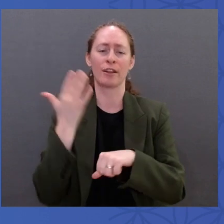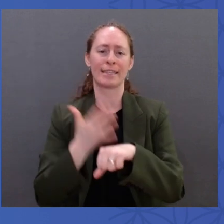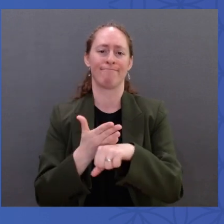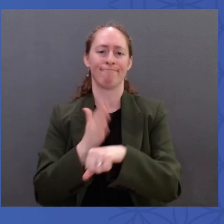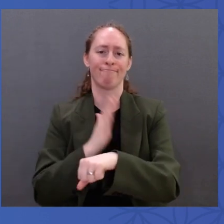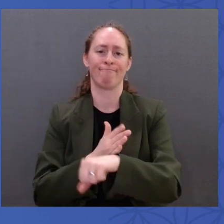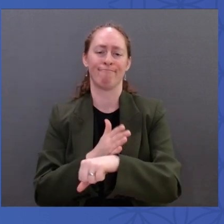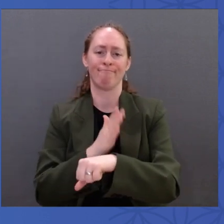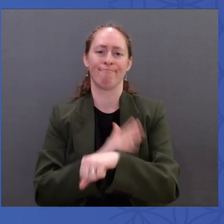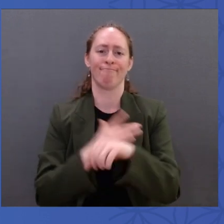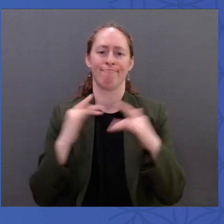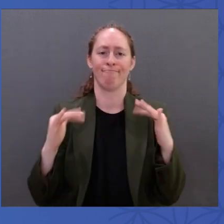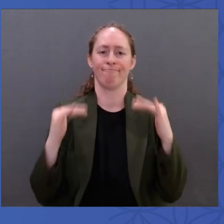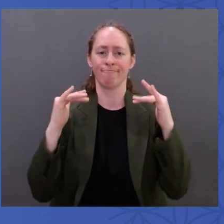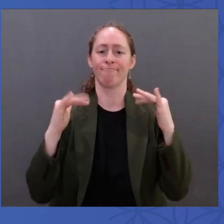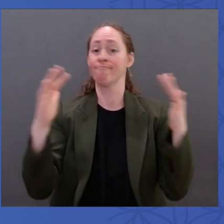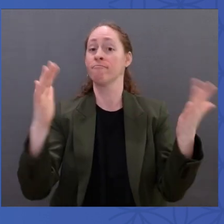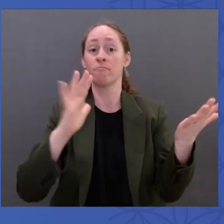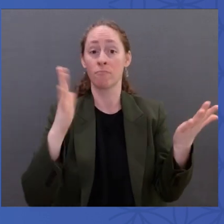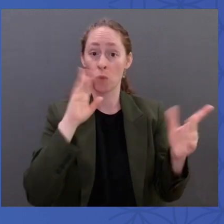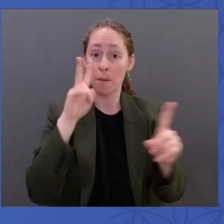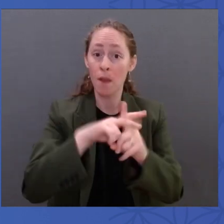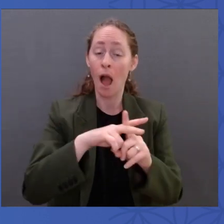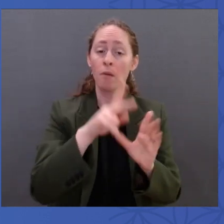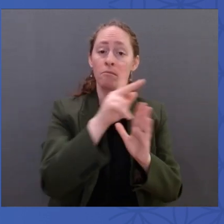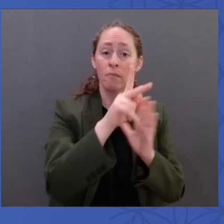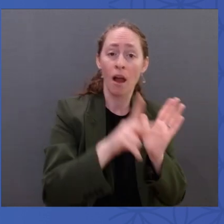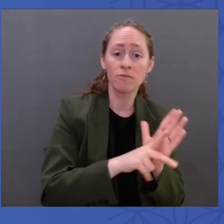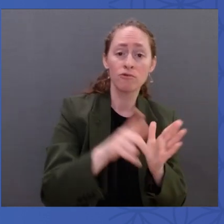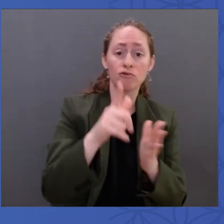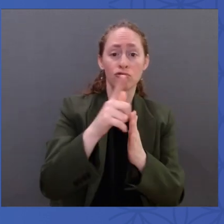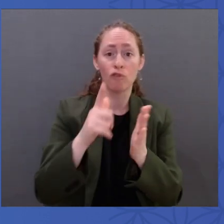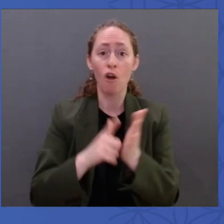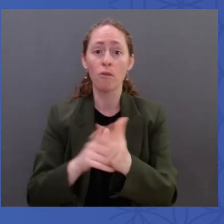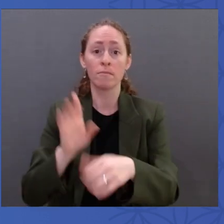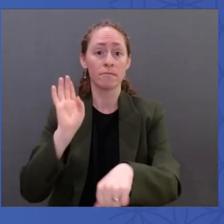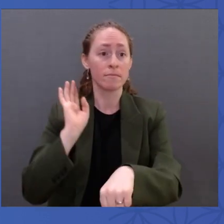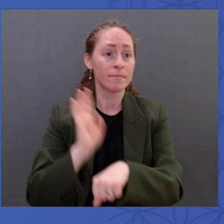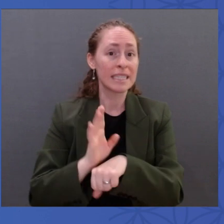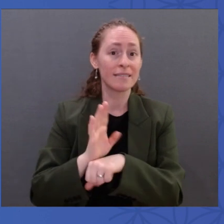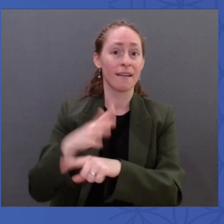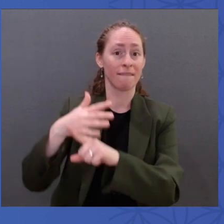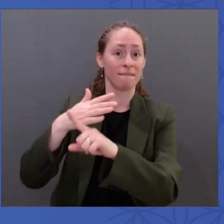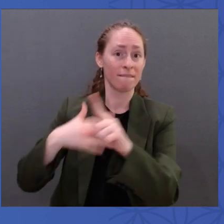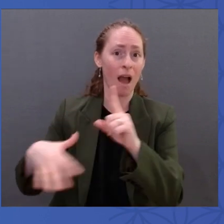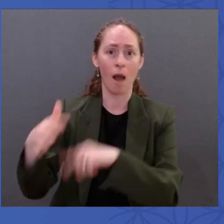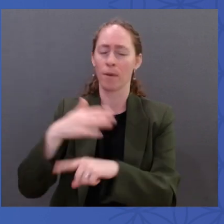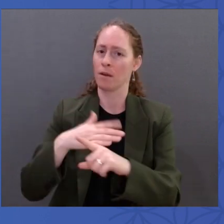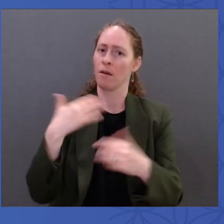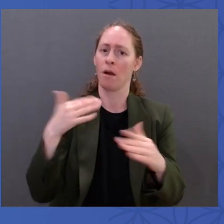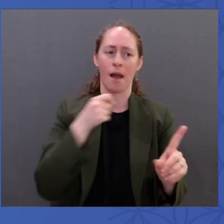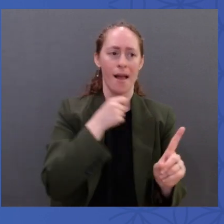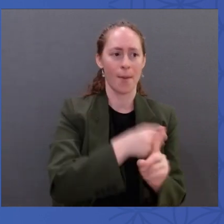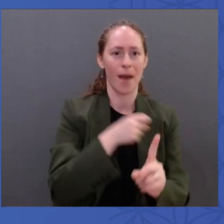and the environment. This will enhance access to sources of finance and technology in order to progress our national development